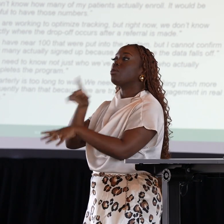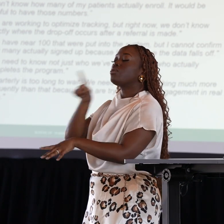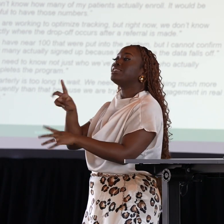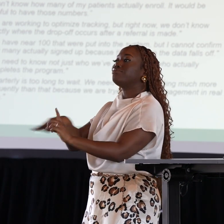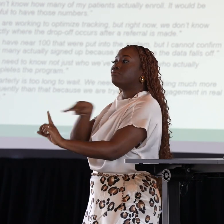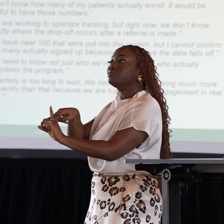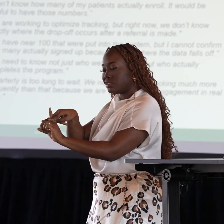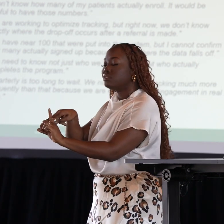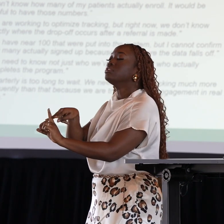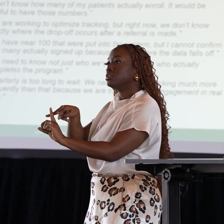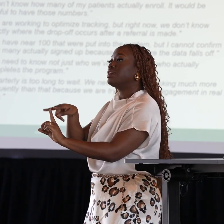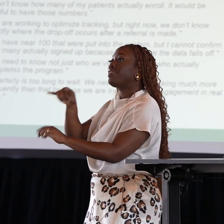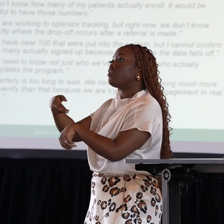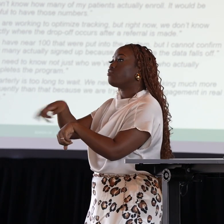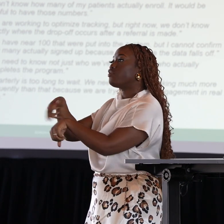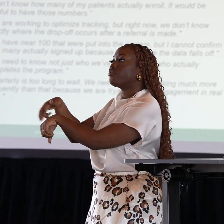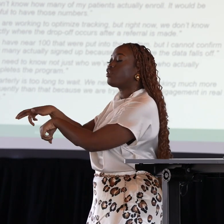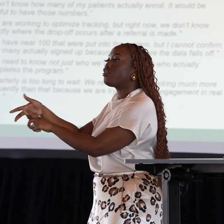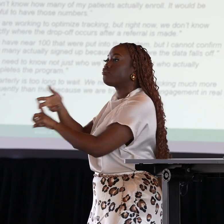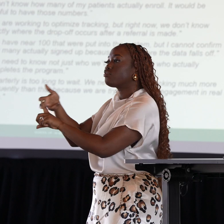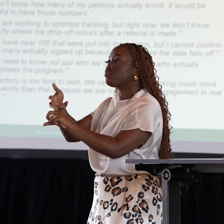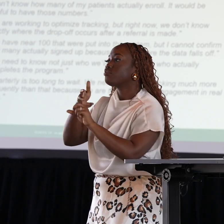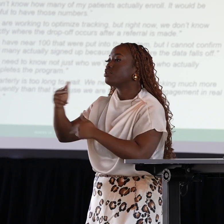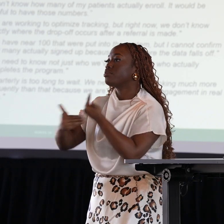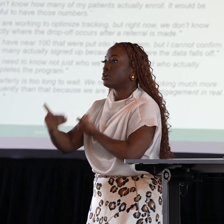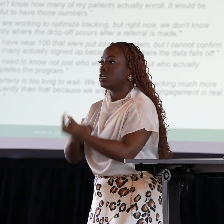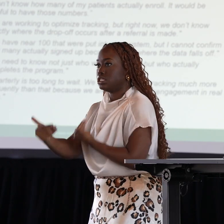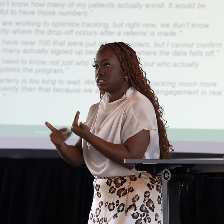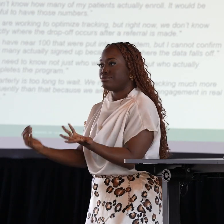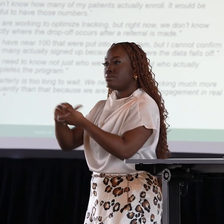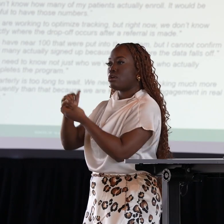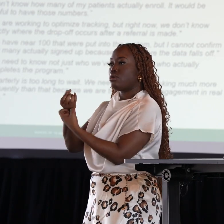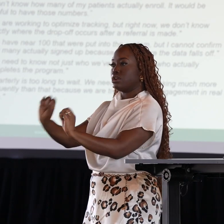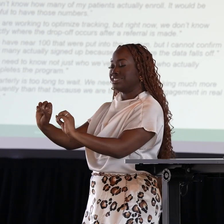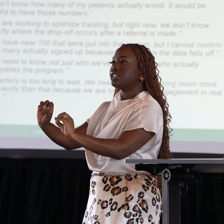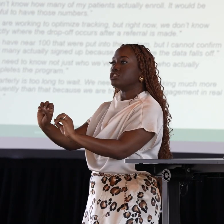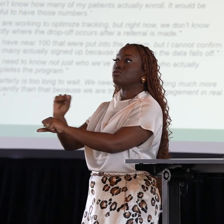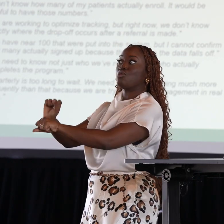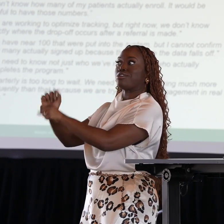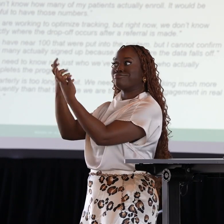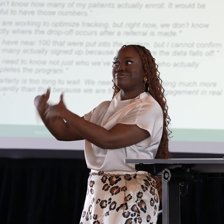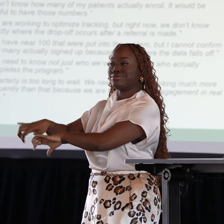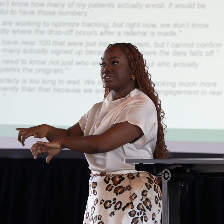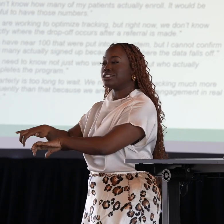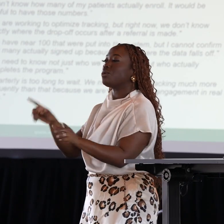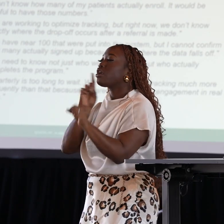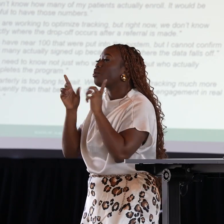this referral and recruitment process in partner organizations was working. So here are some of the things we heard. I don't